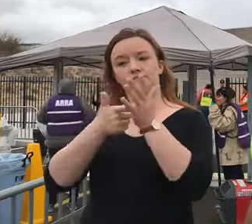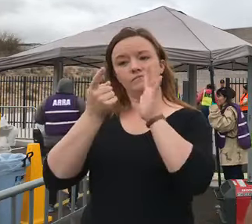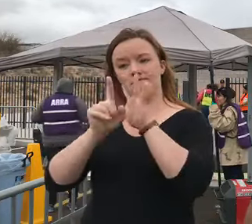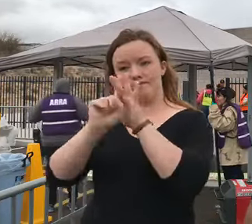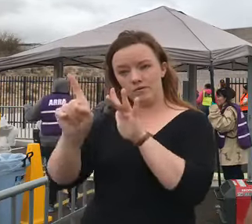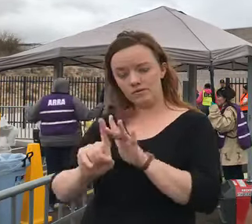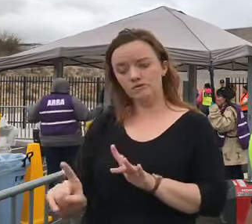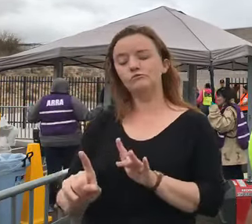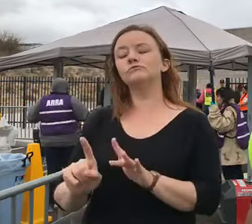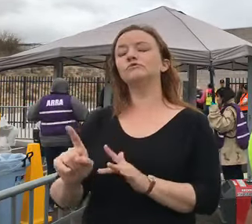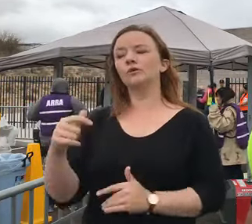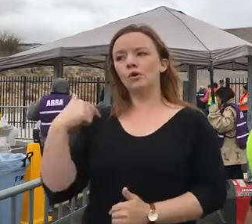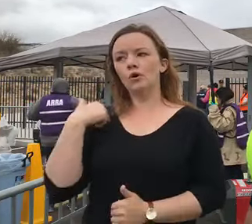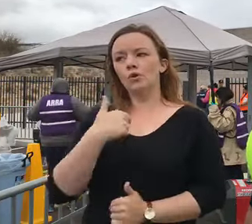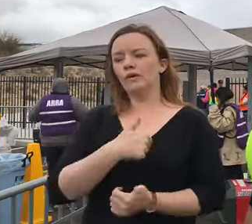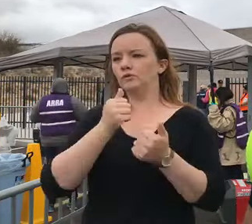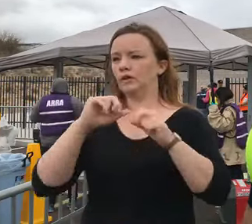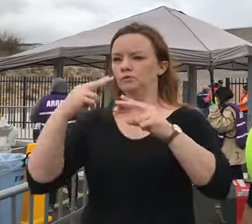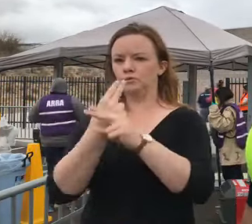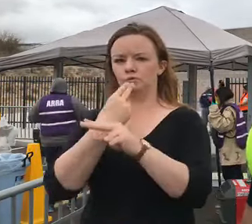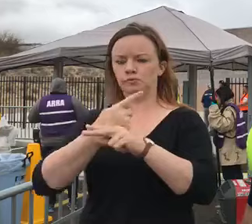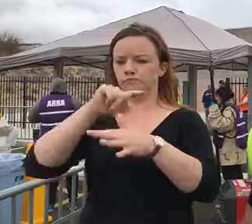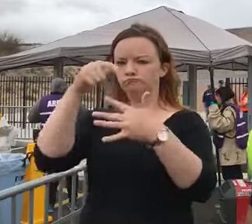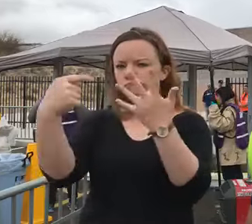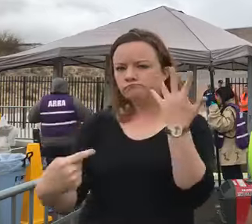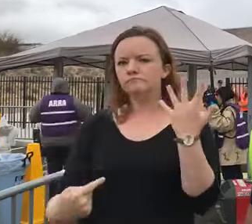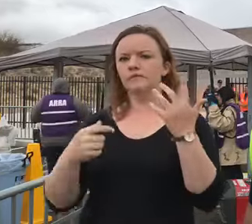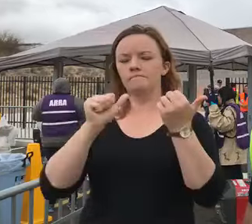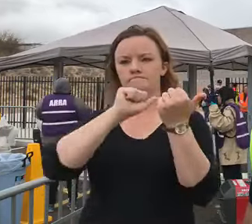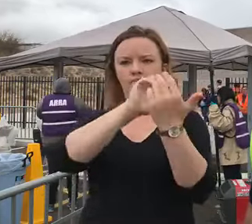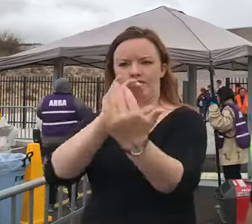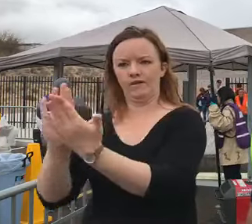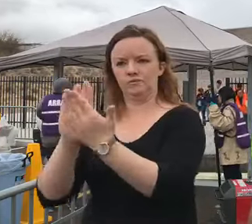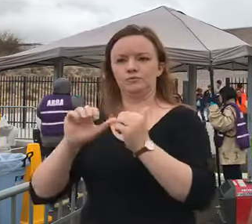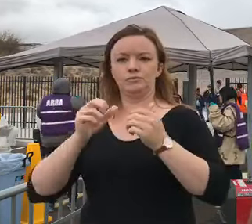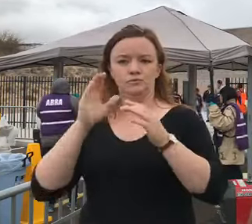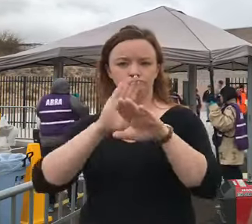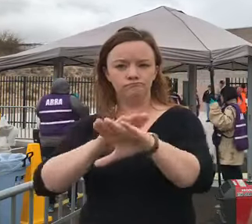We try to hit every possible means that exists to notify people of an evacuation